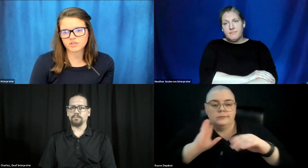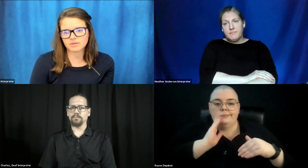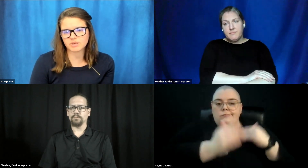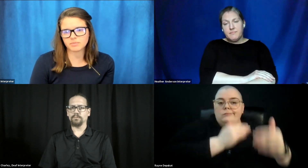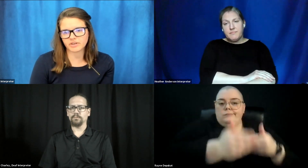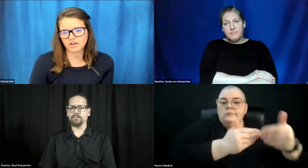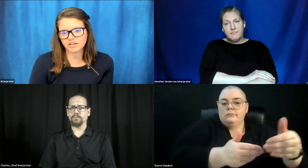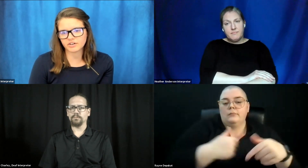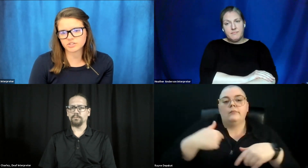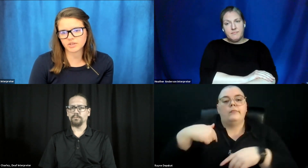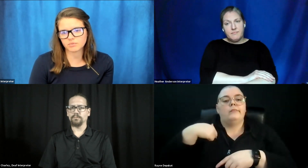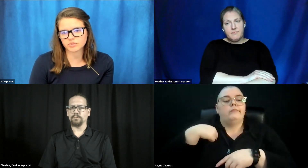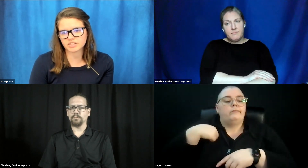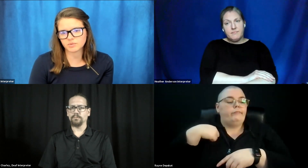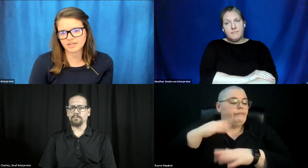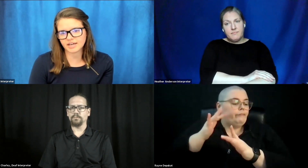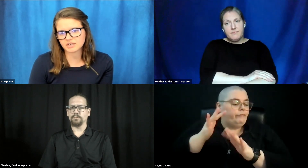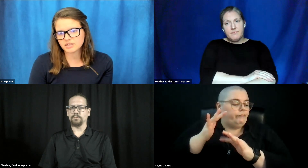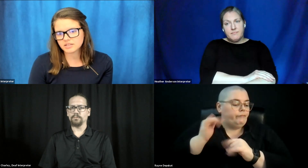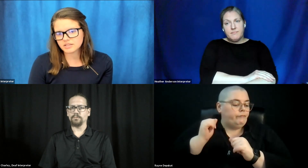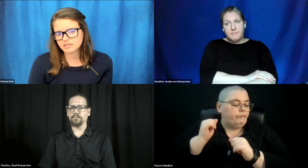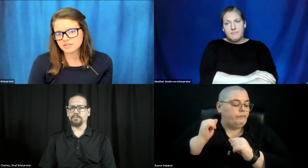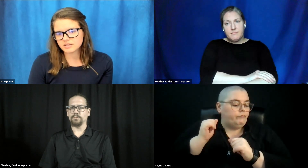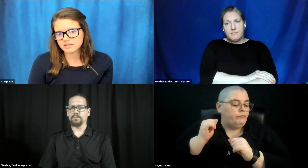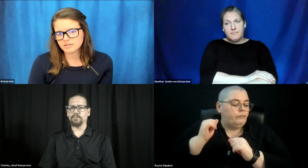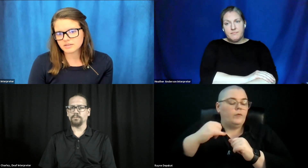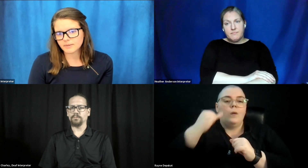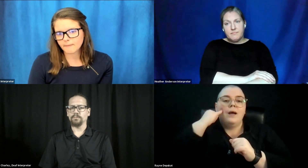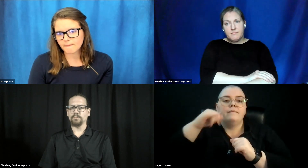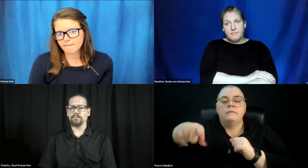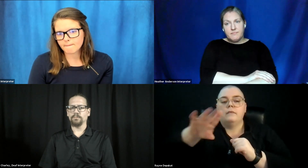And I know there's some people that are here so we can proceed with that.